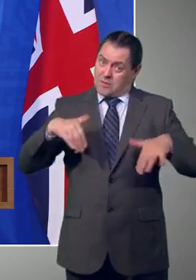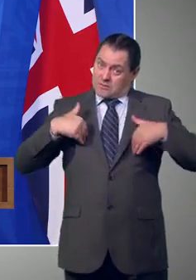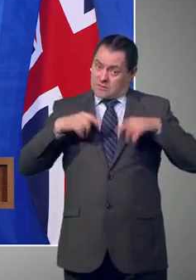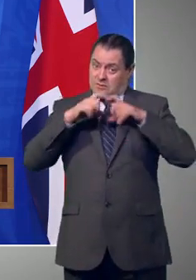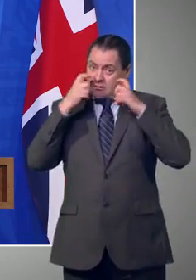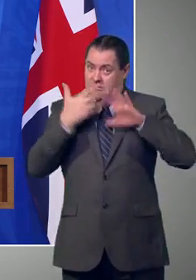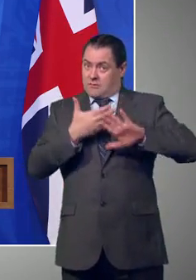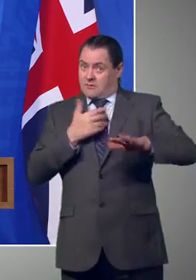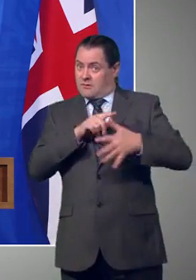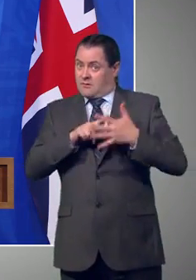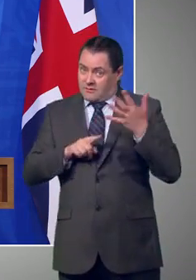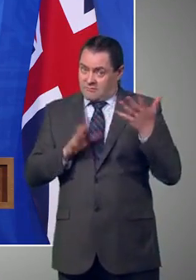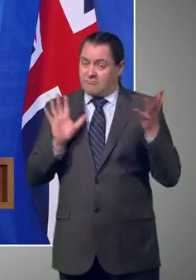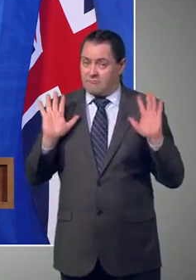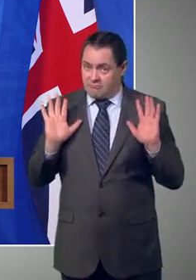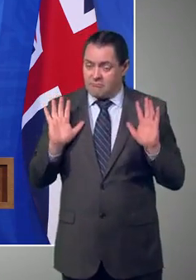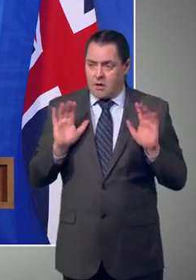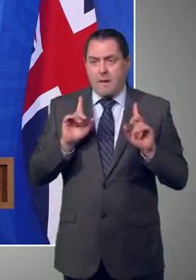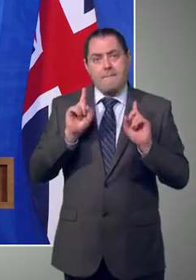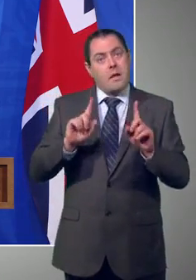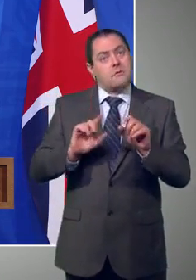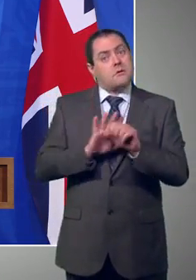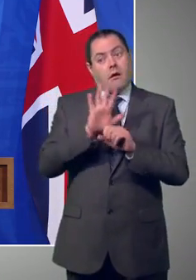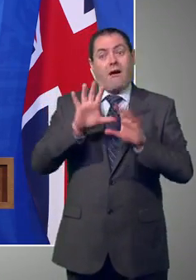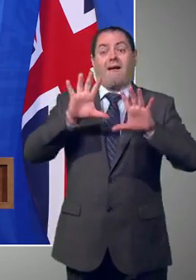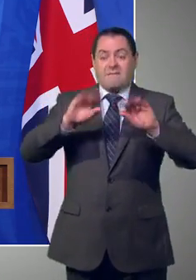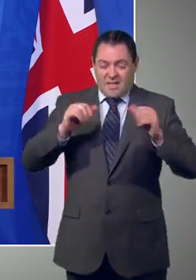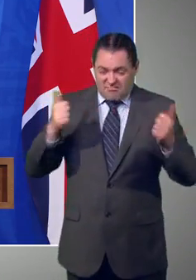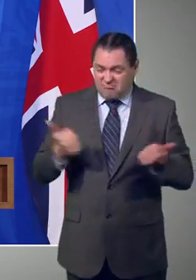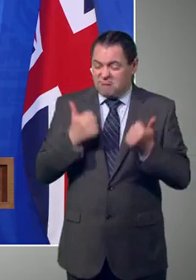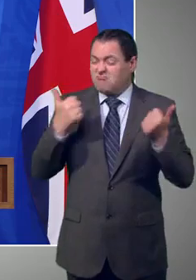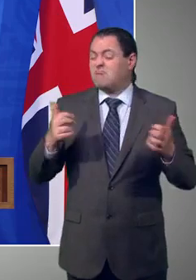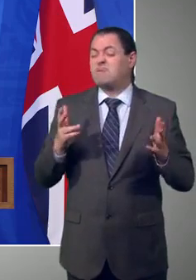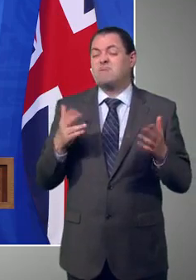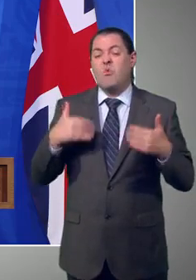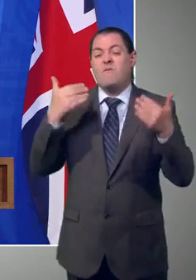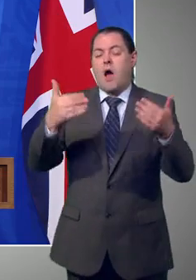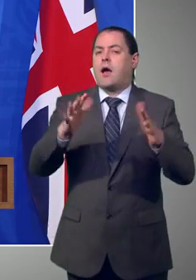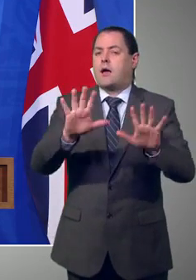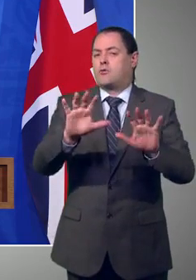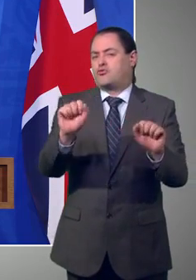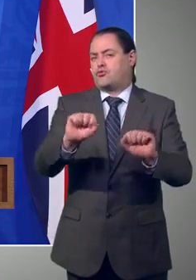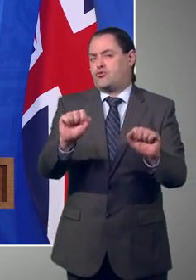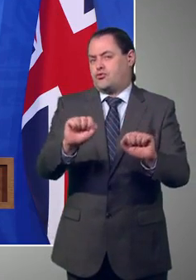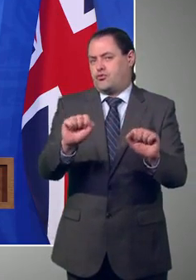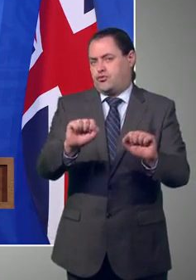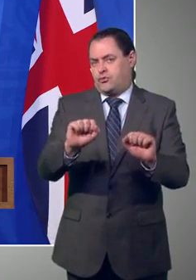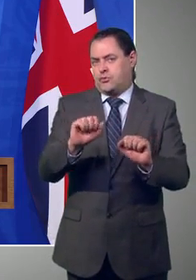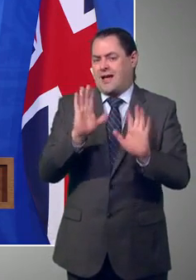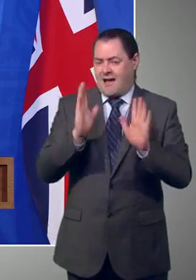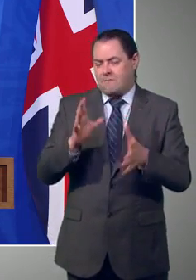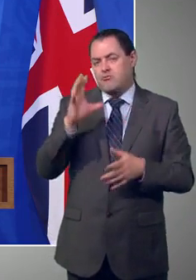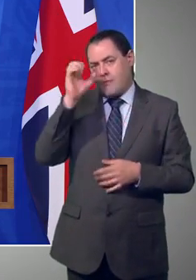pandemic is not yet over so please keep doing your best.